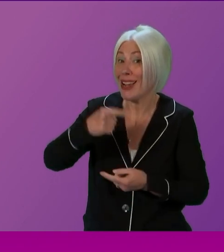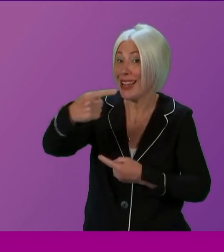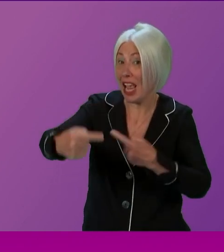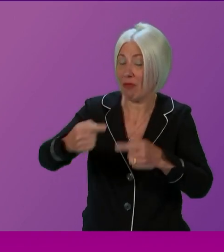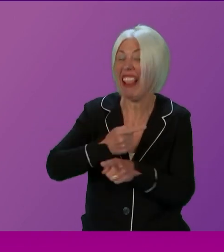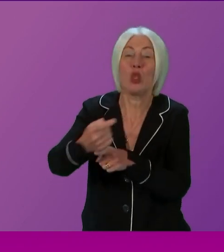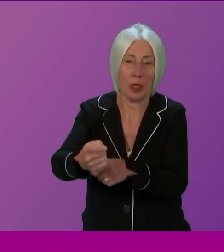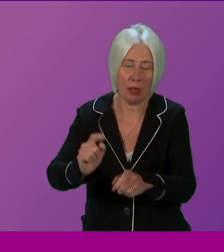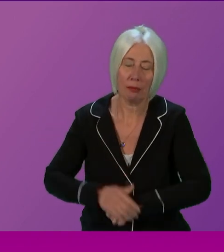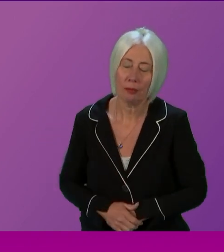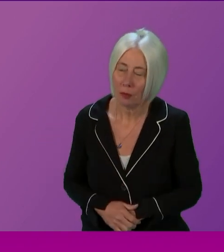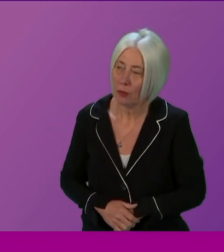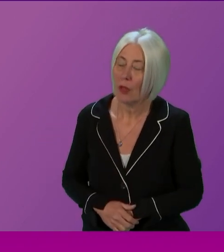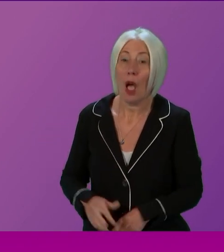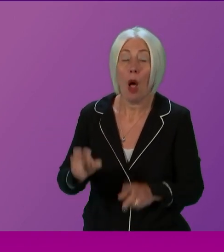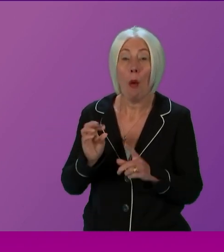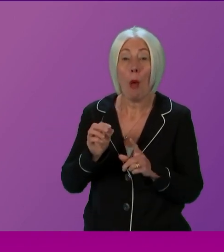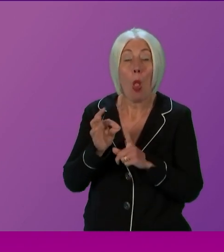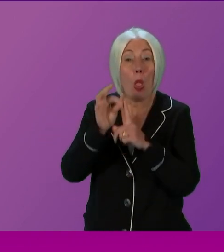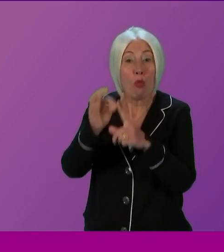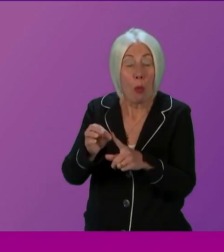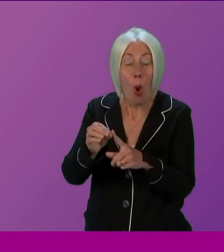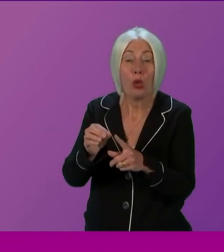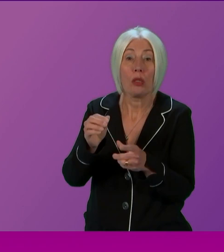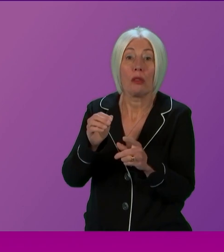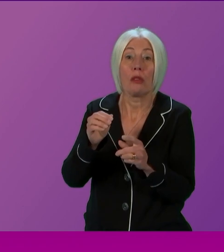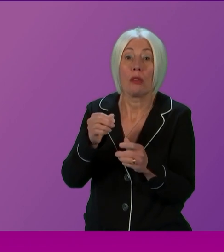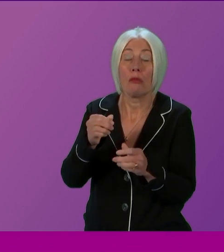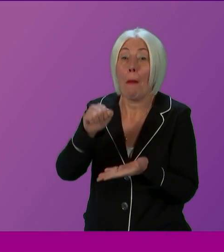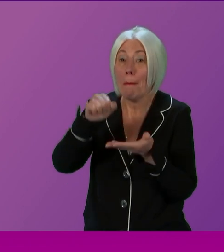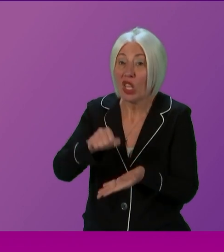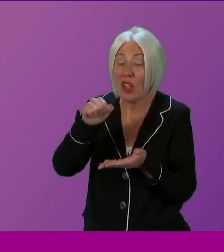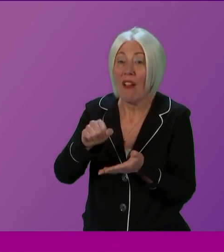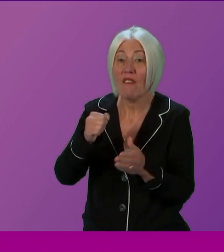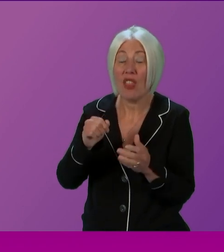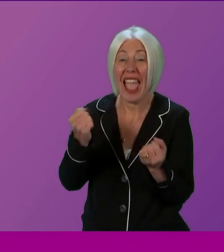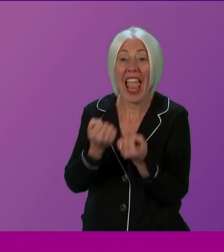It is essential that the proposed increase to the energy price guarantee cap be cancelled. Failure